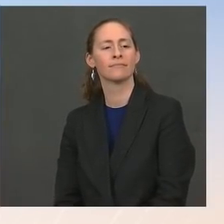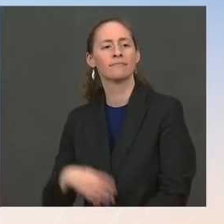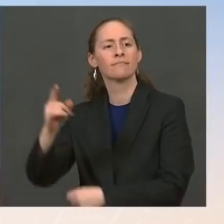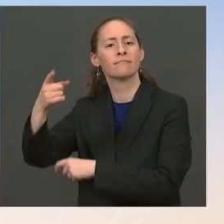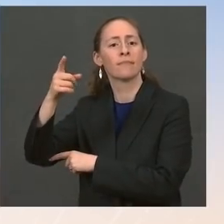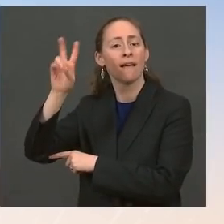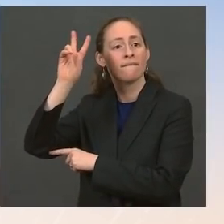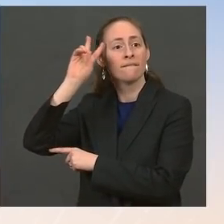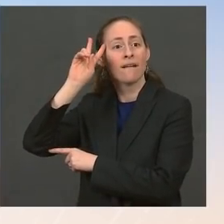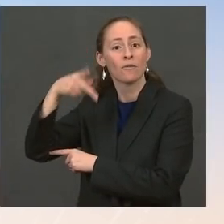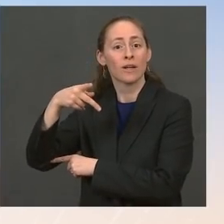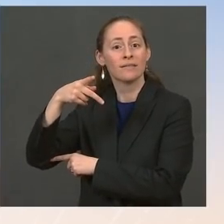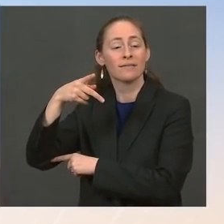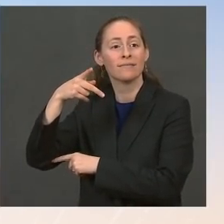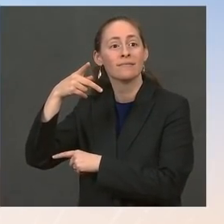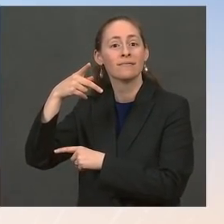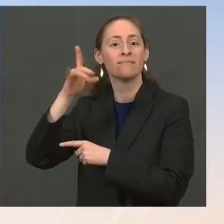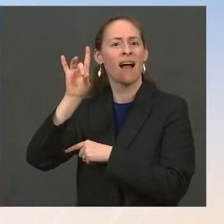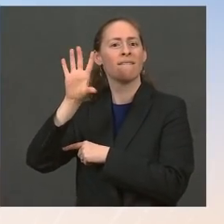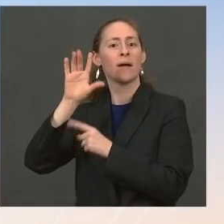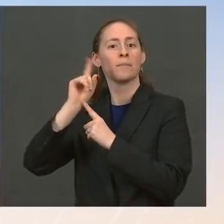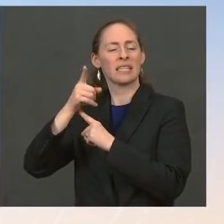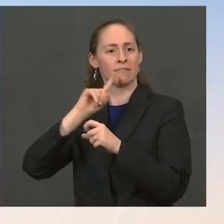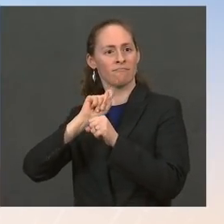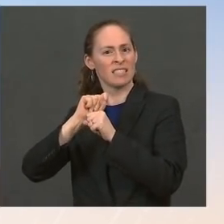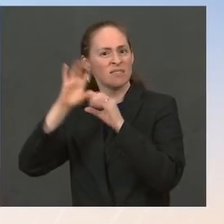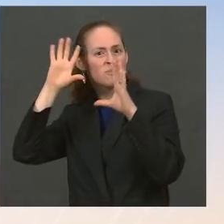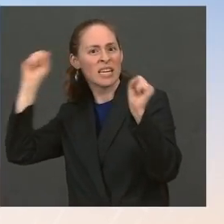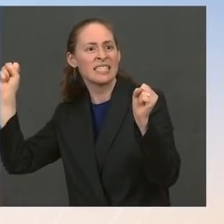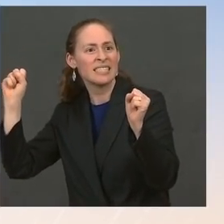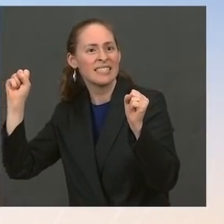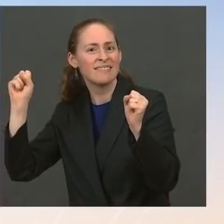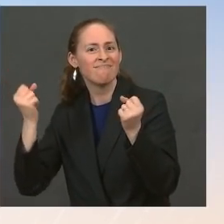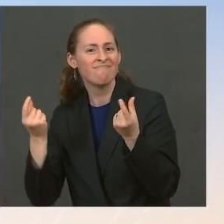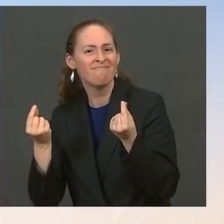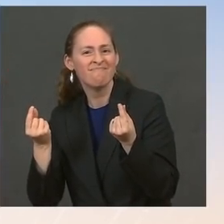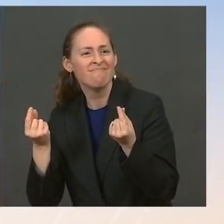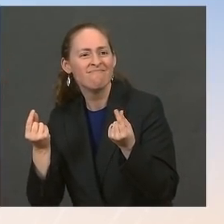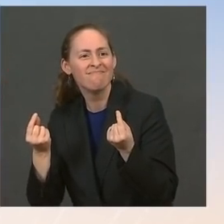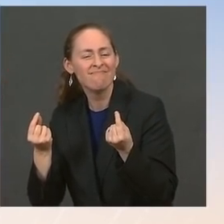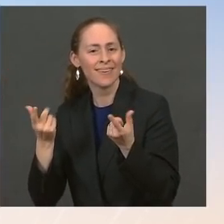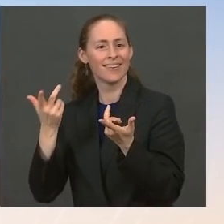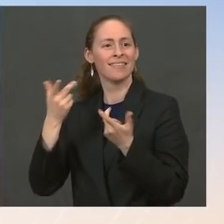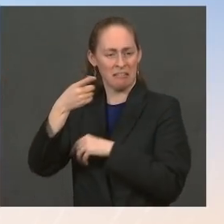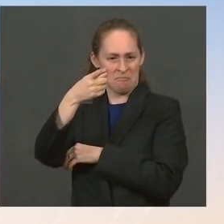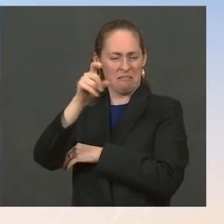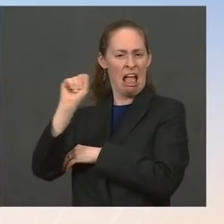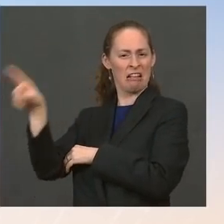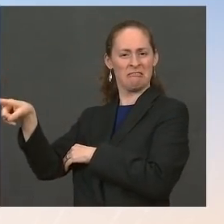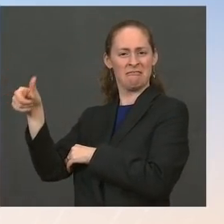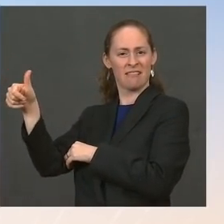Ms. Psaki: I will leave that to the Vice President and her team to characterize. You know, I would note that --